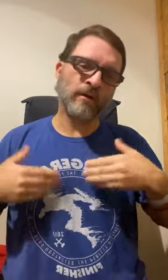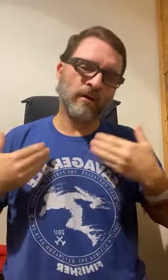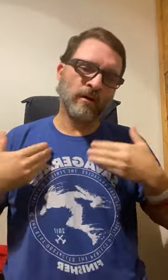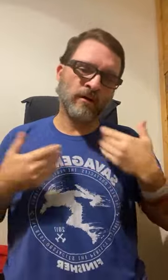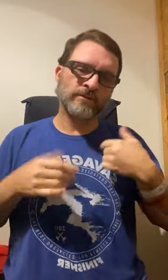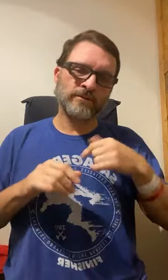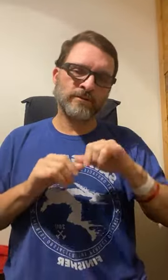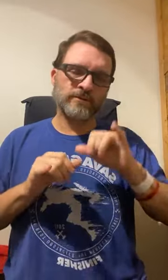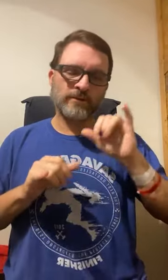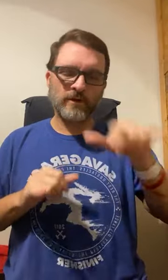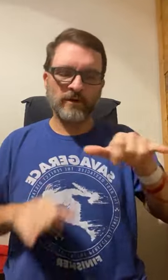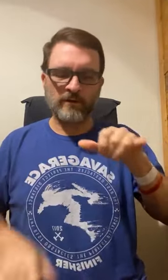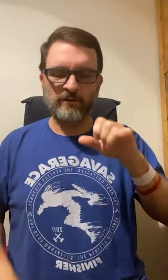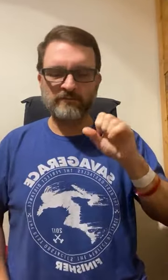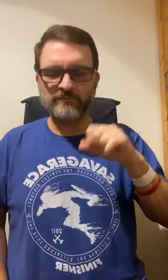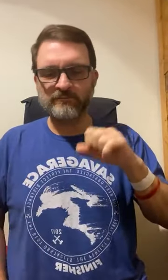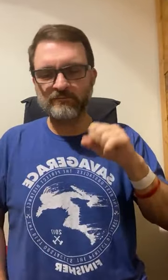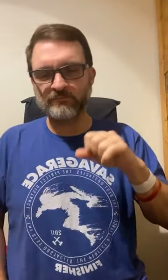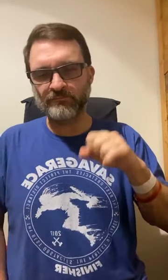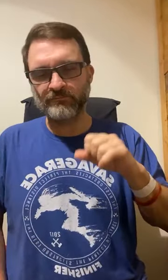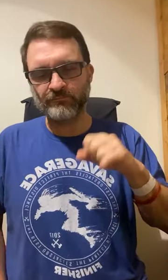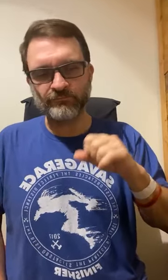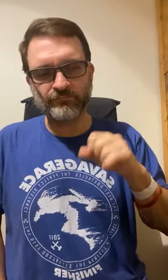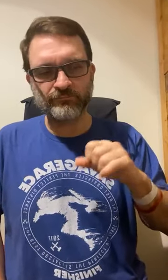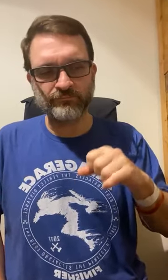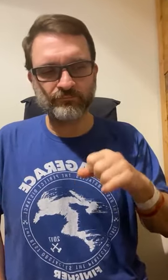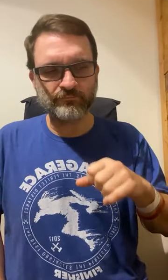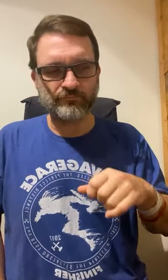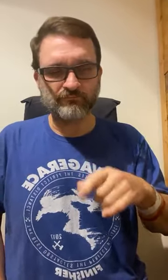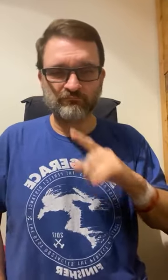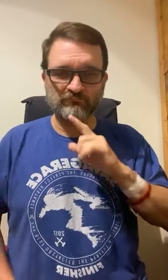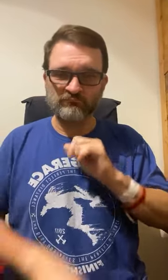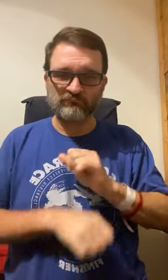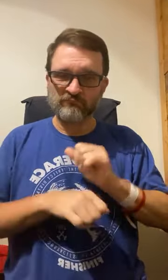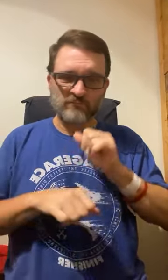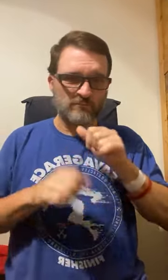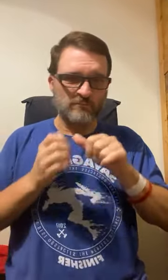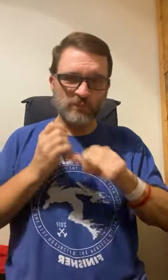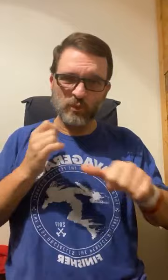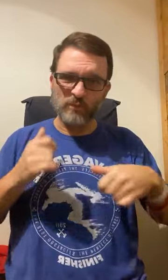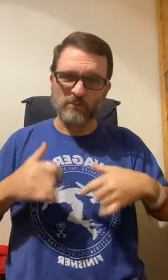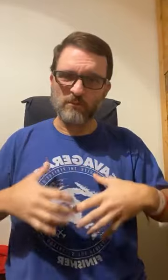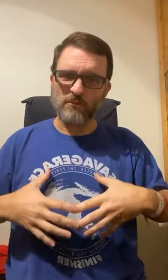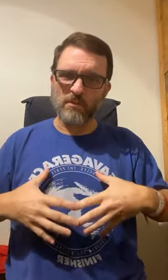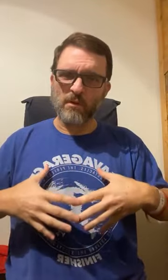I'm happy that I did stay. Yes, I was.